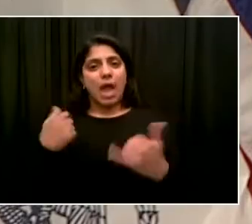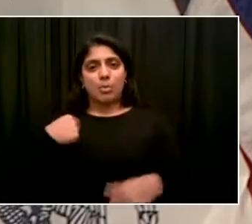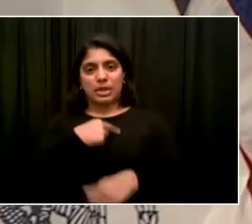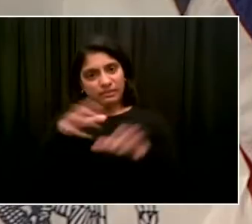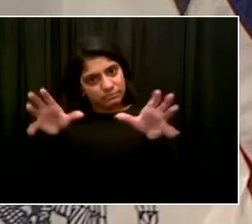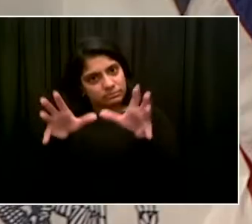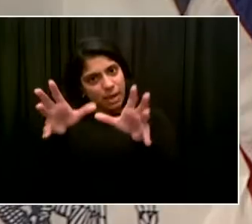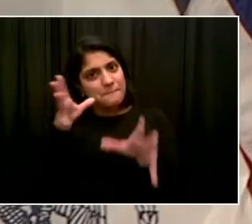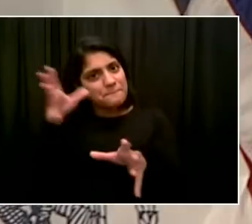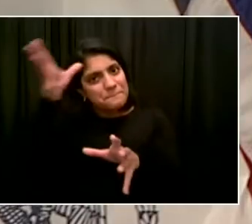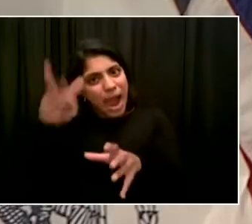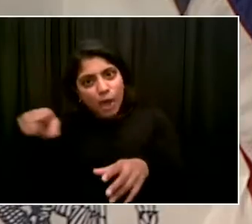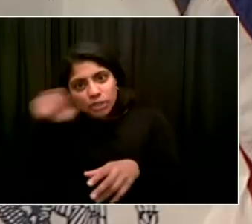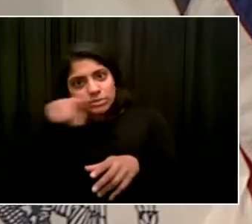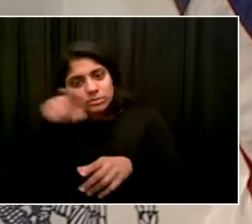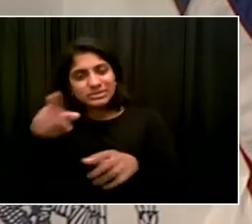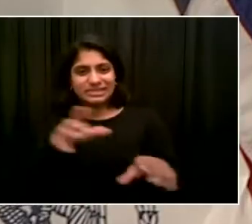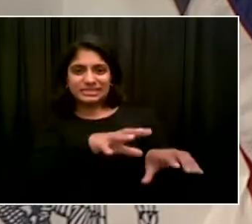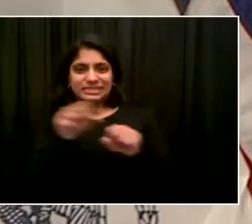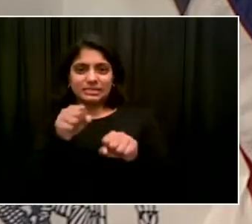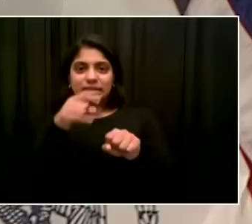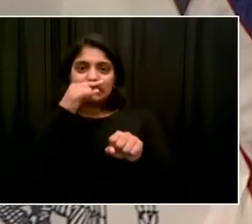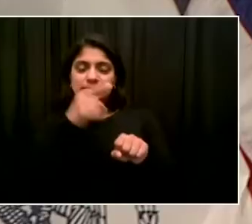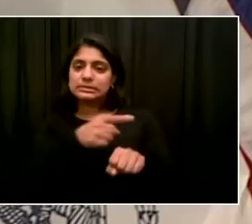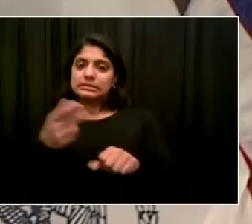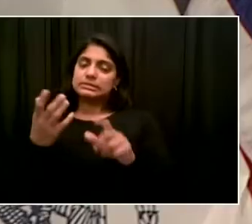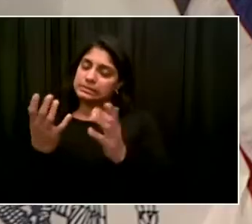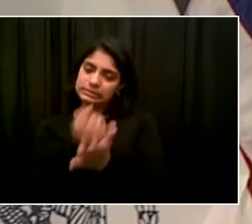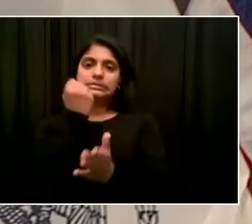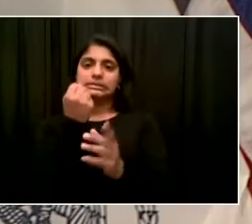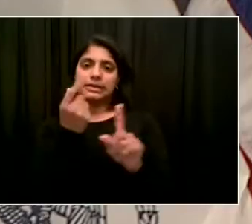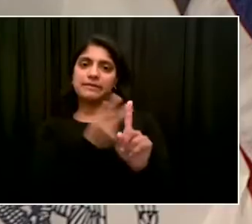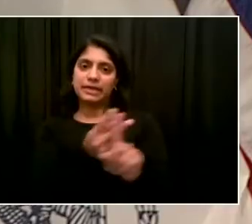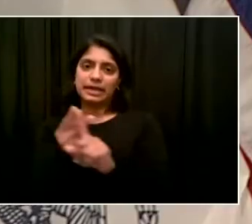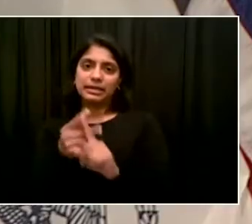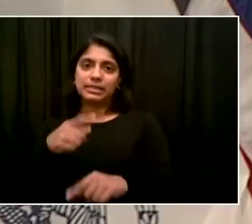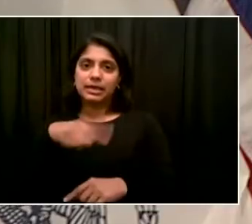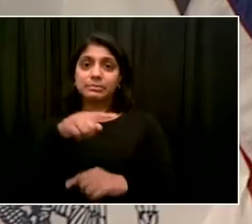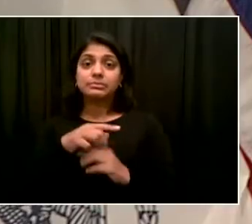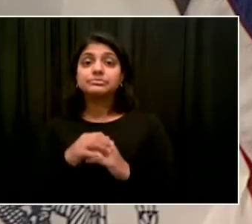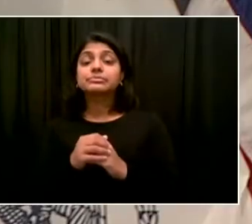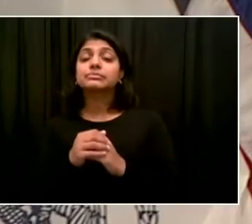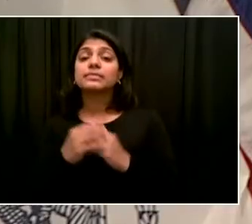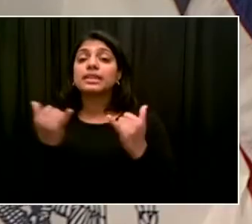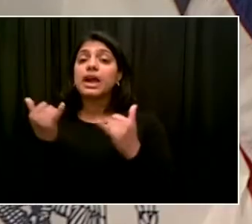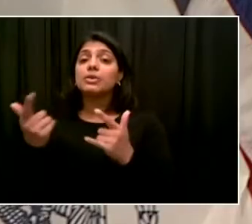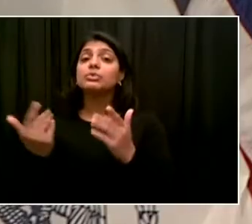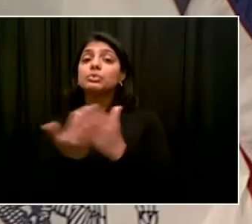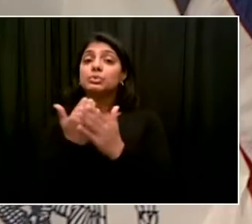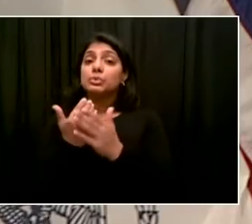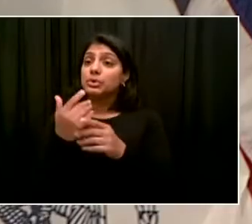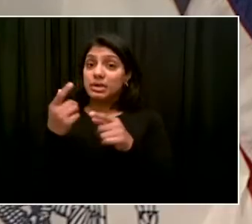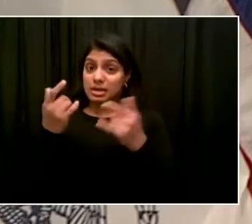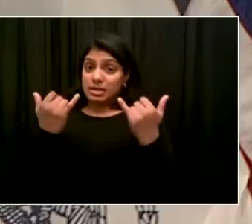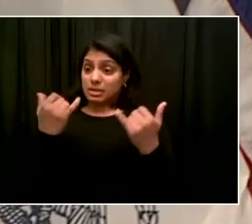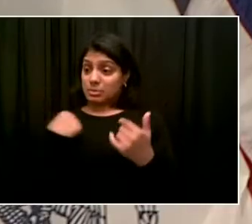TO FOCUS ON THIS AND ONE A NEW APPROACHES WE HAVE IN PLACE IS VERY MUCH AIMED AT ENCOURAGING